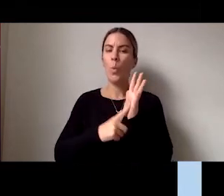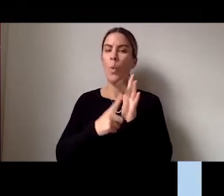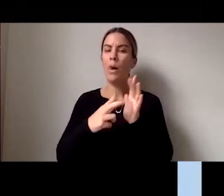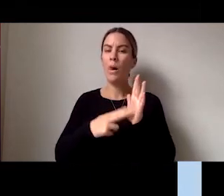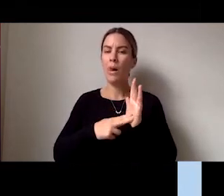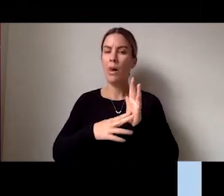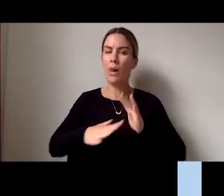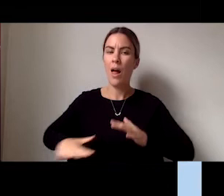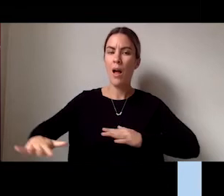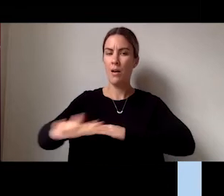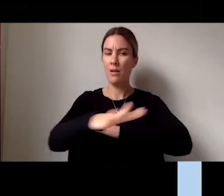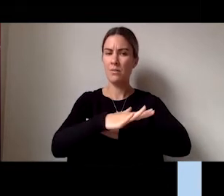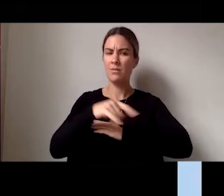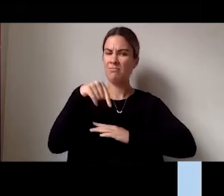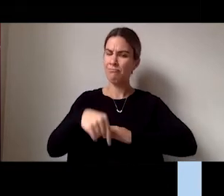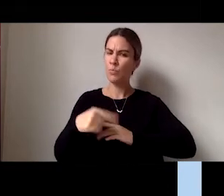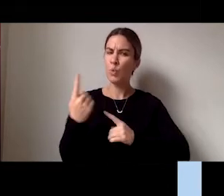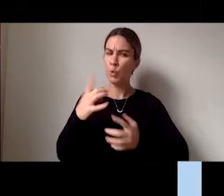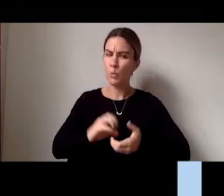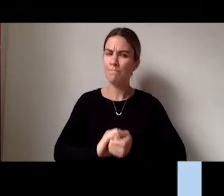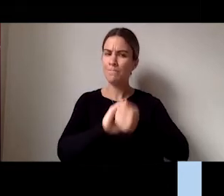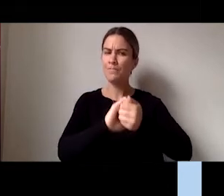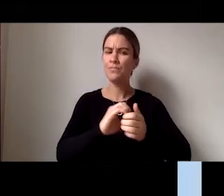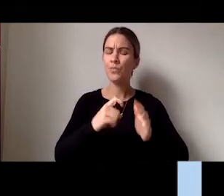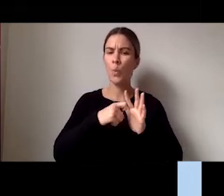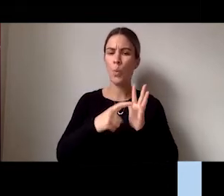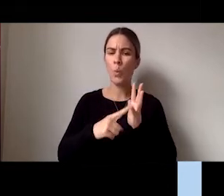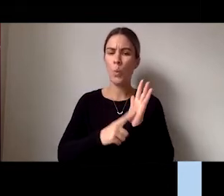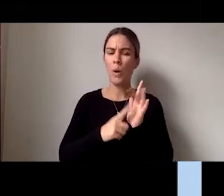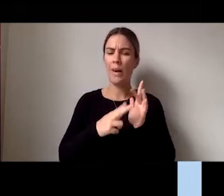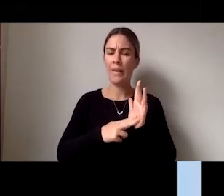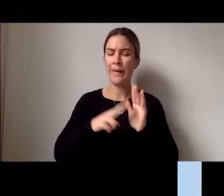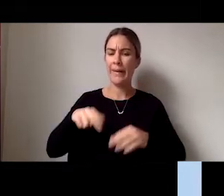the land of the Wurundjrei and Bunerong people. I want to pay my